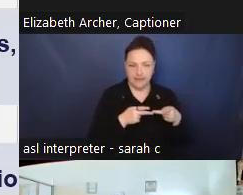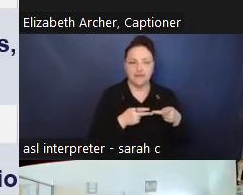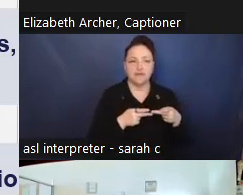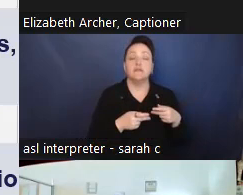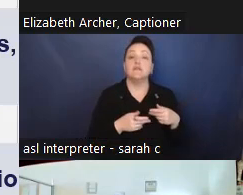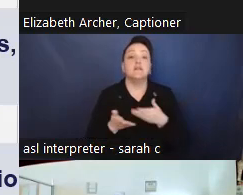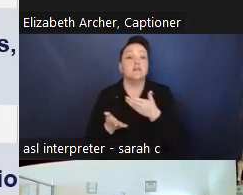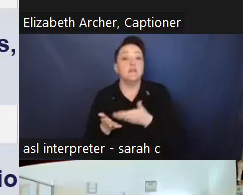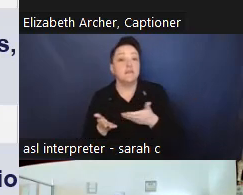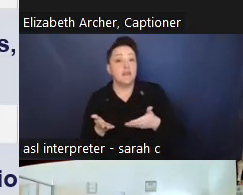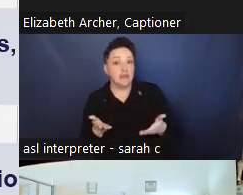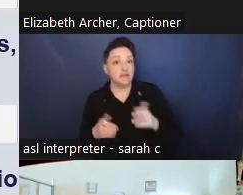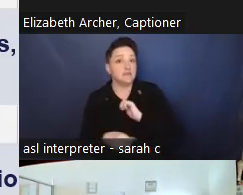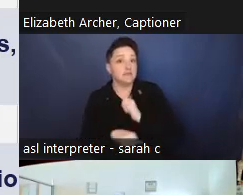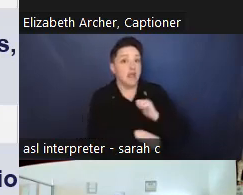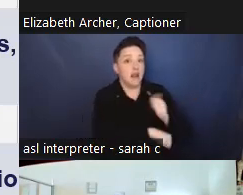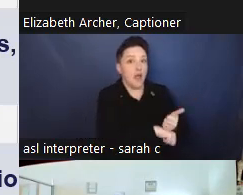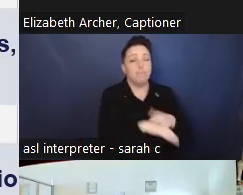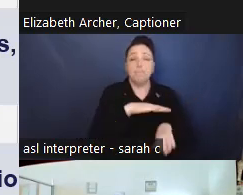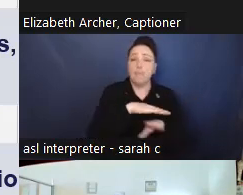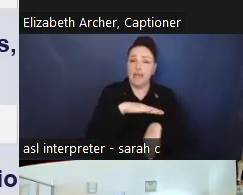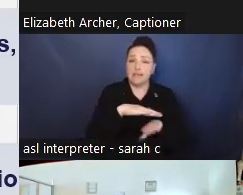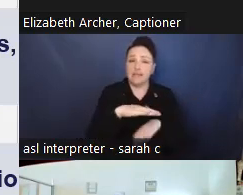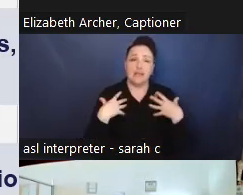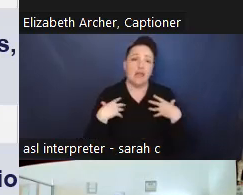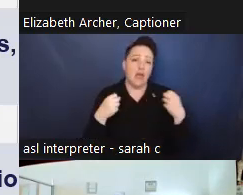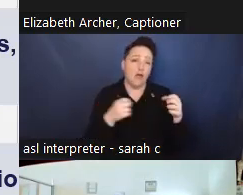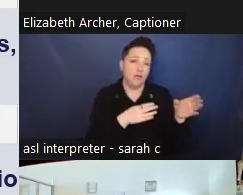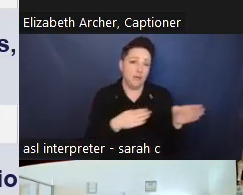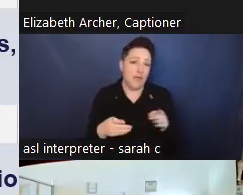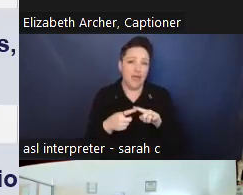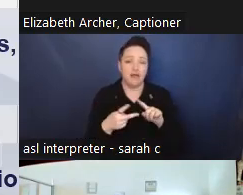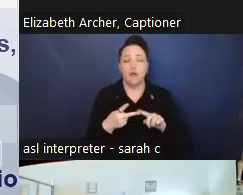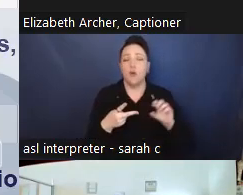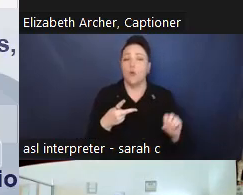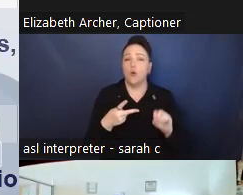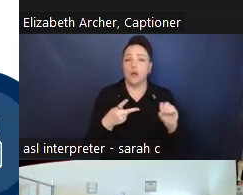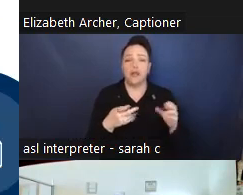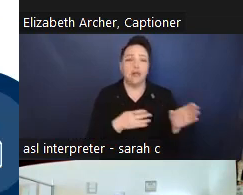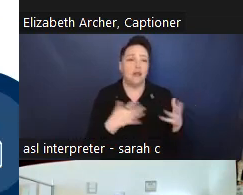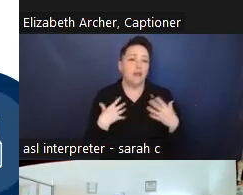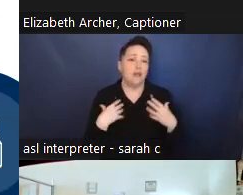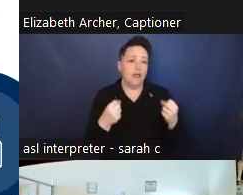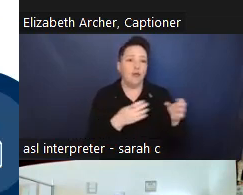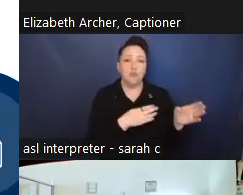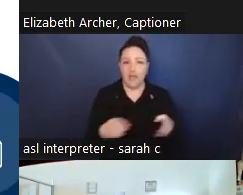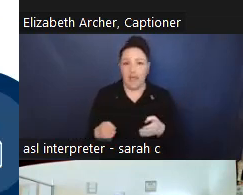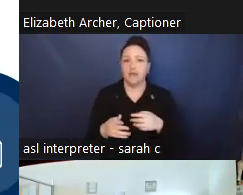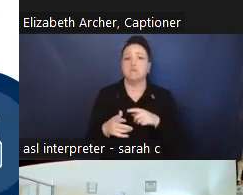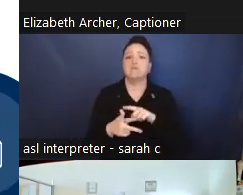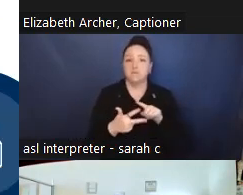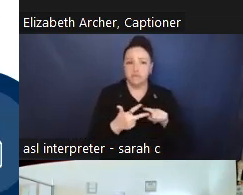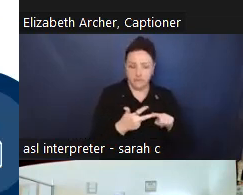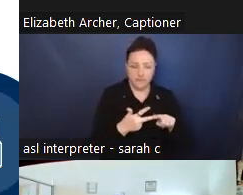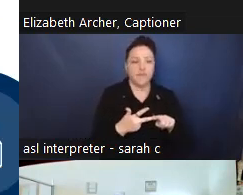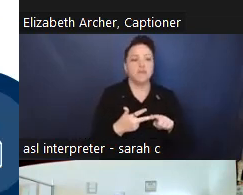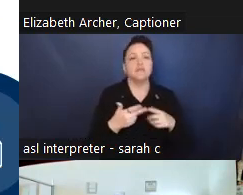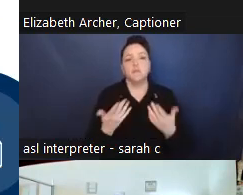I won't go into right now. But health plans are experiencing a lot of change. So the wrap up here